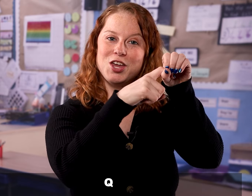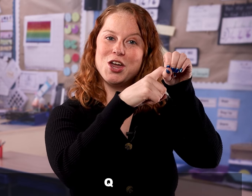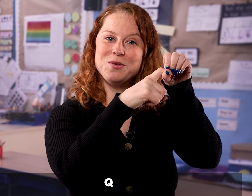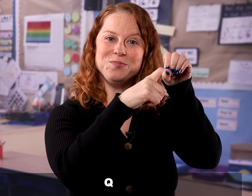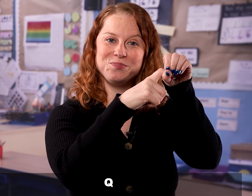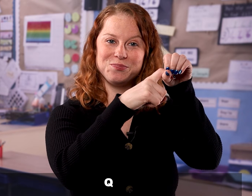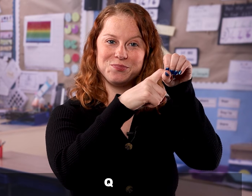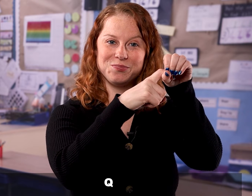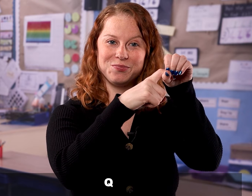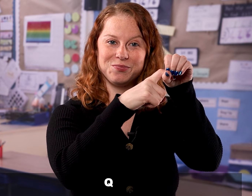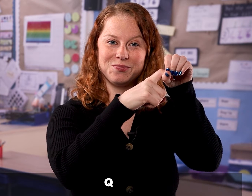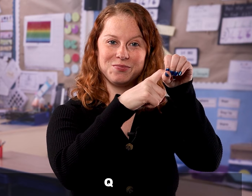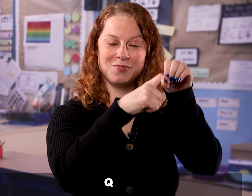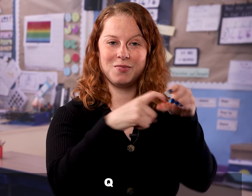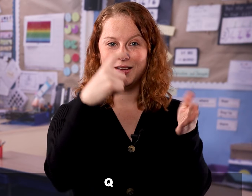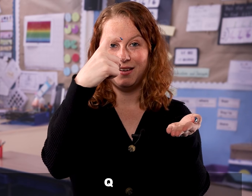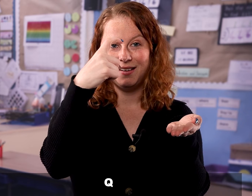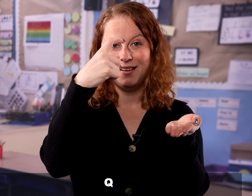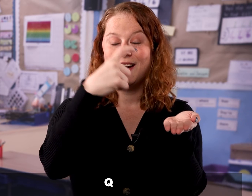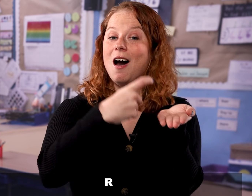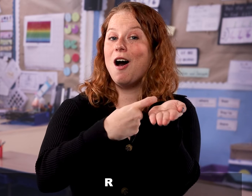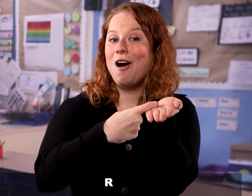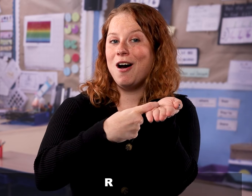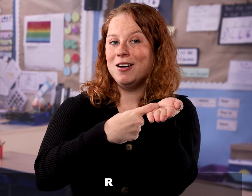Q R